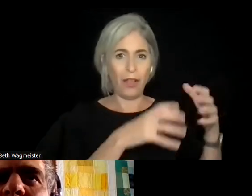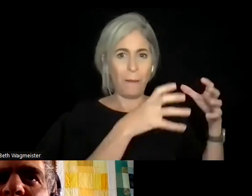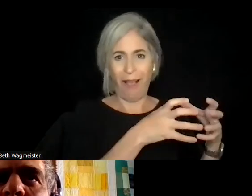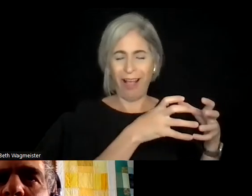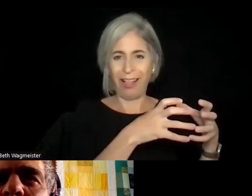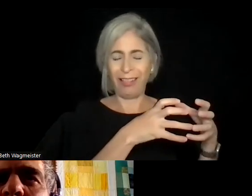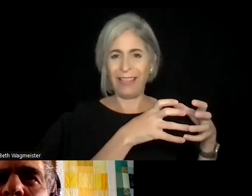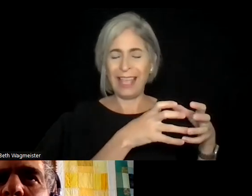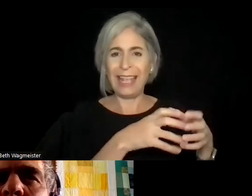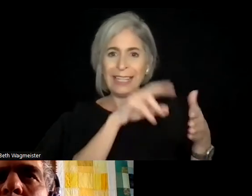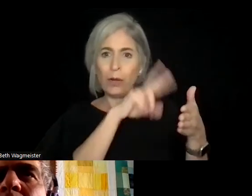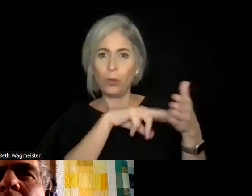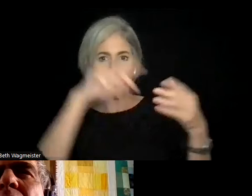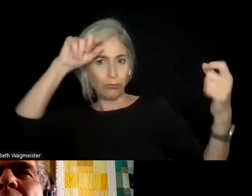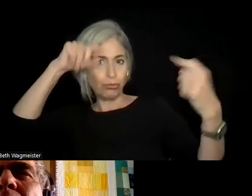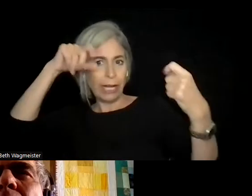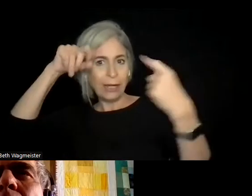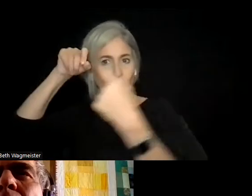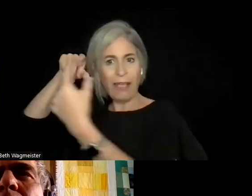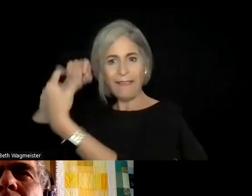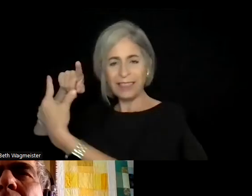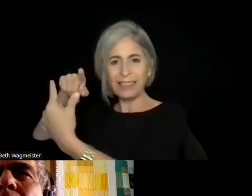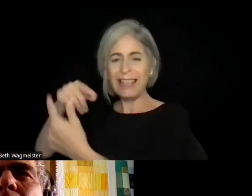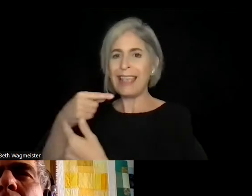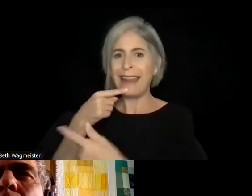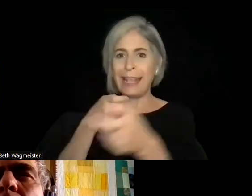board to another and you are in battle with